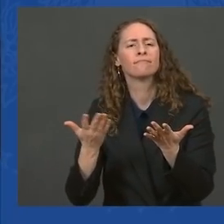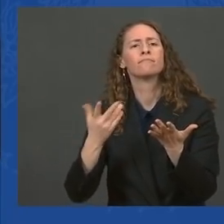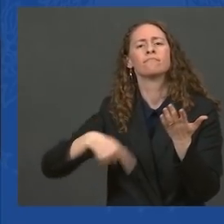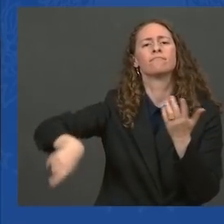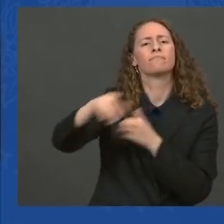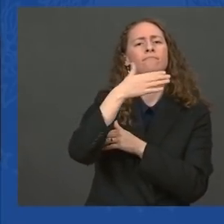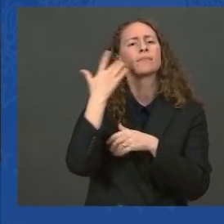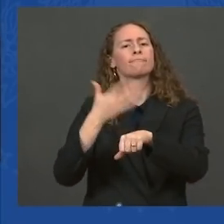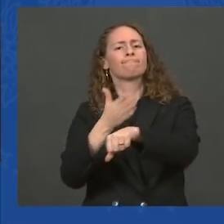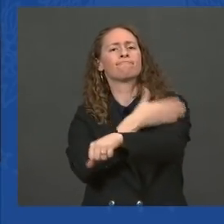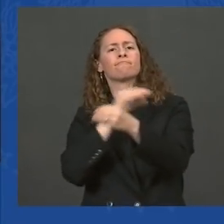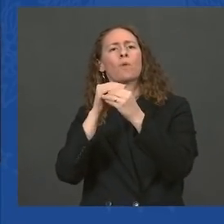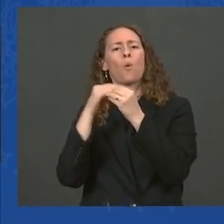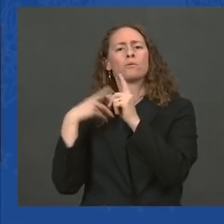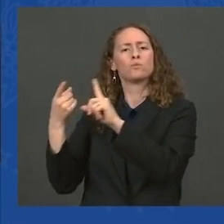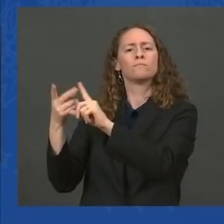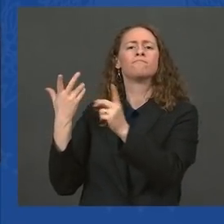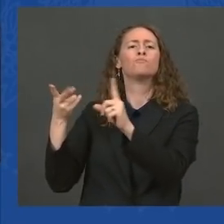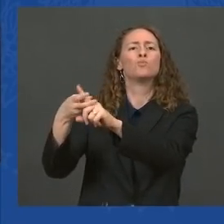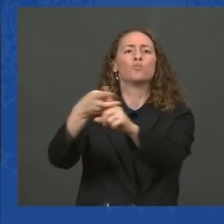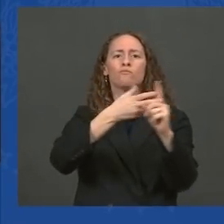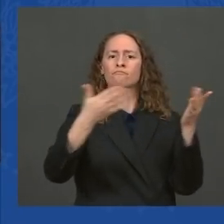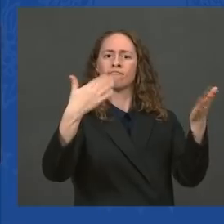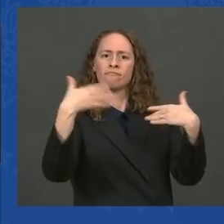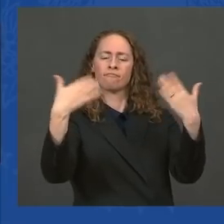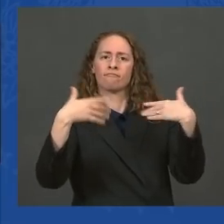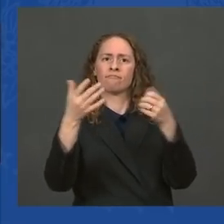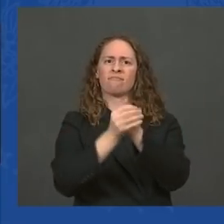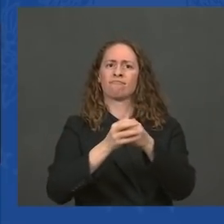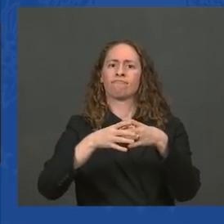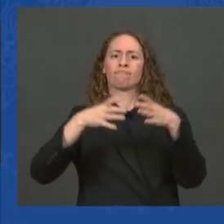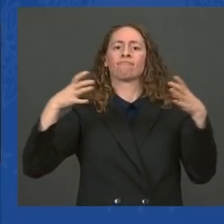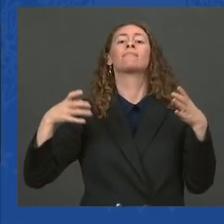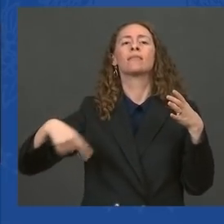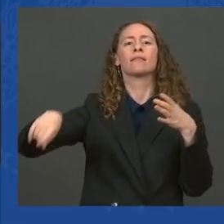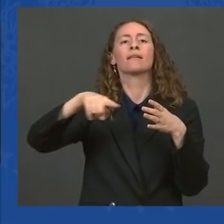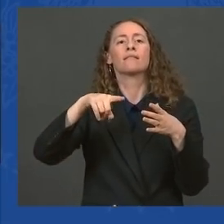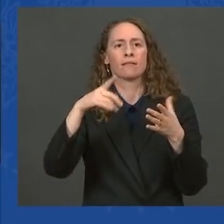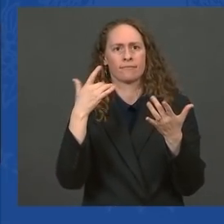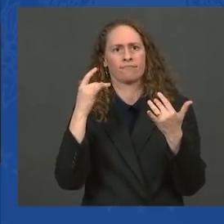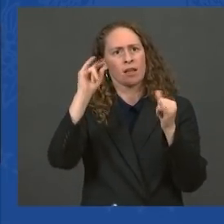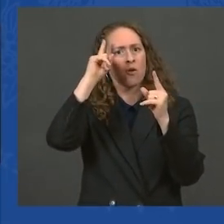to work in federal healthcare occupations. This new program will build upon existing efforts